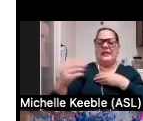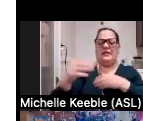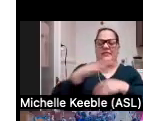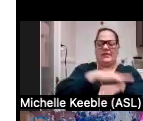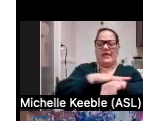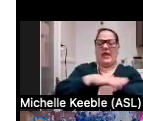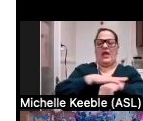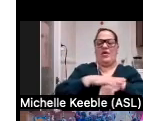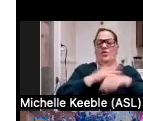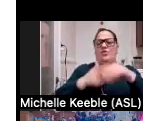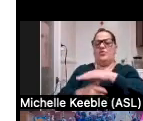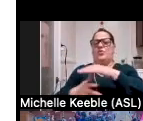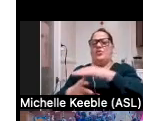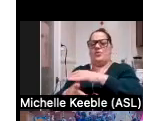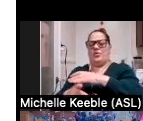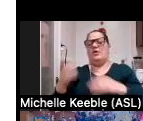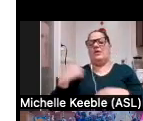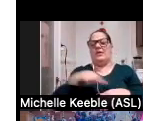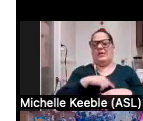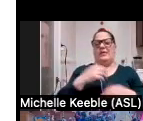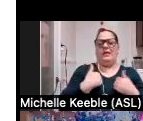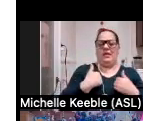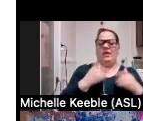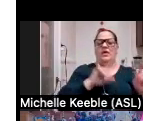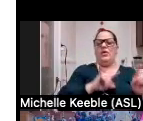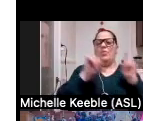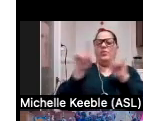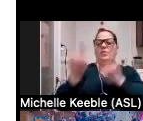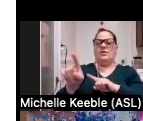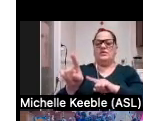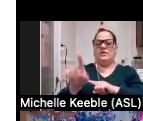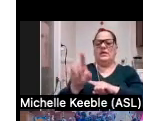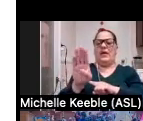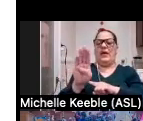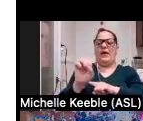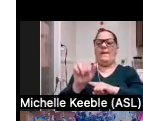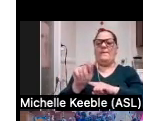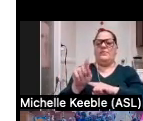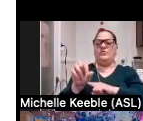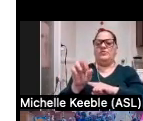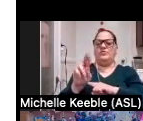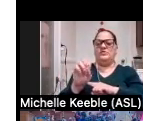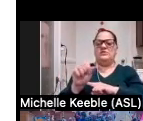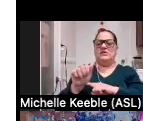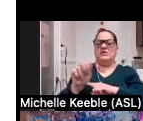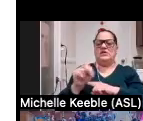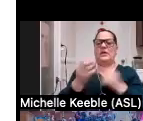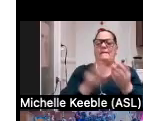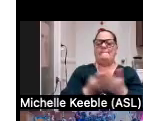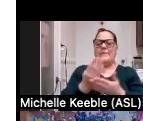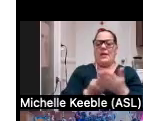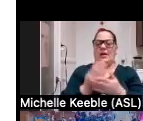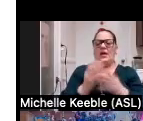garage at West Hempstead. So he went to Albertson where he was able to to acquire a larger plot of